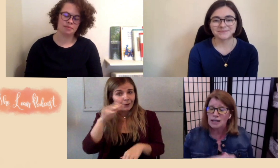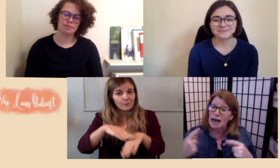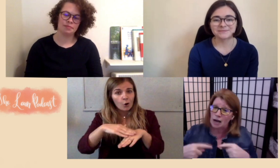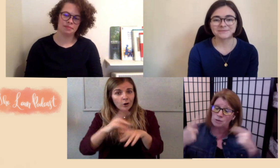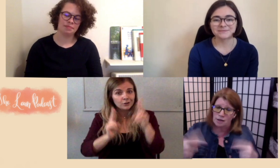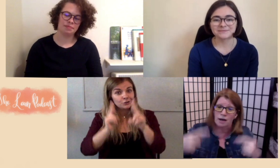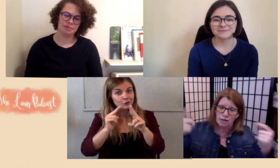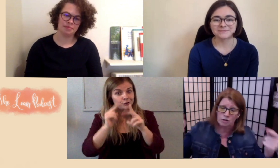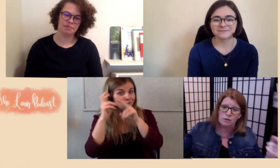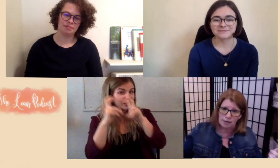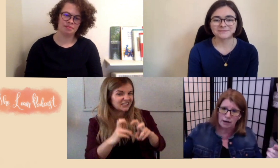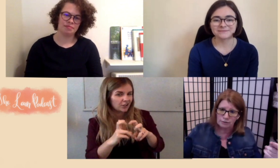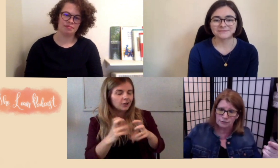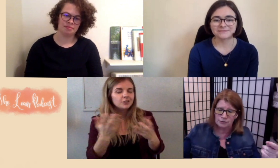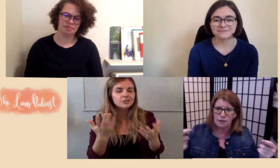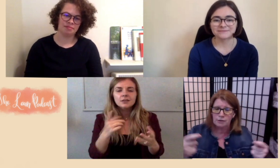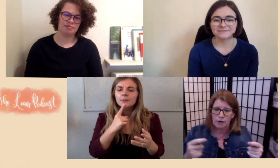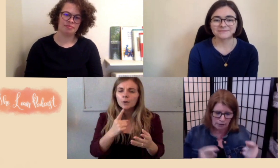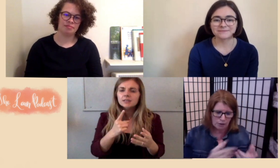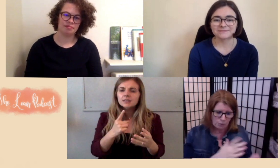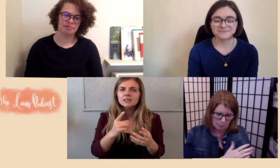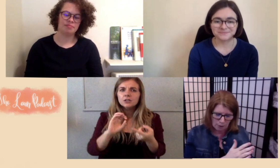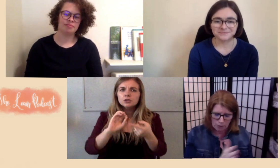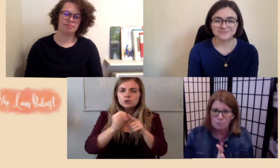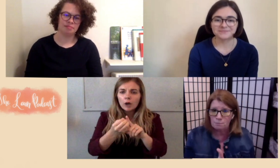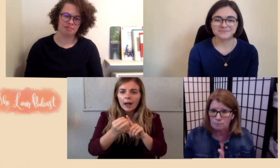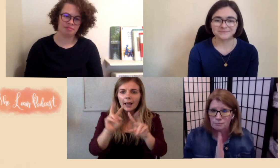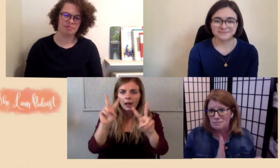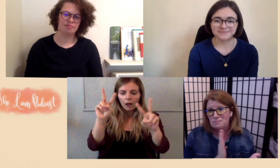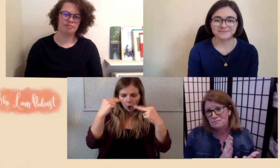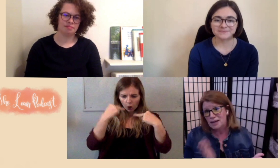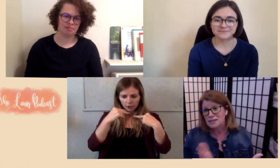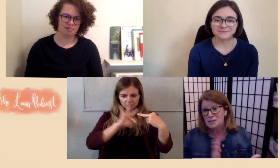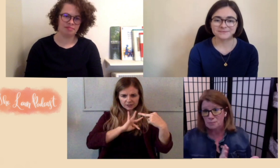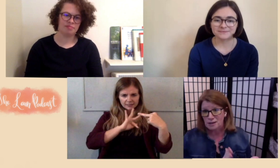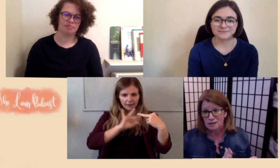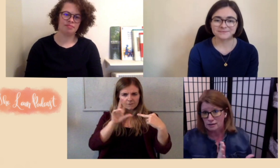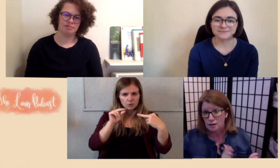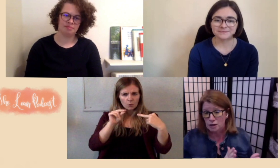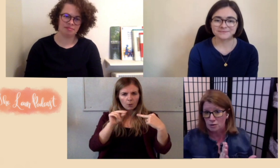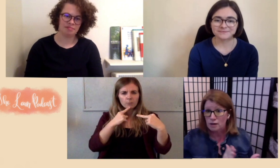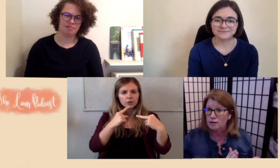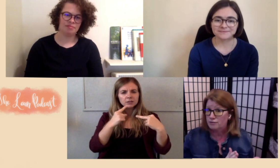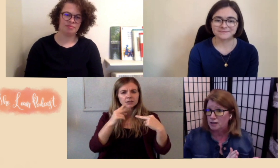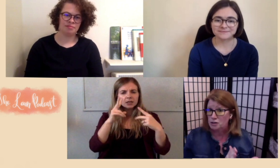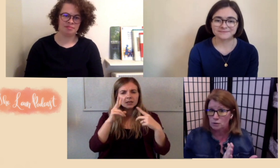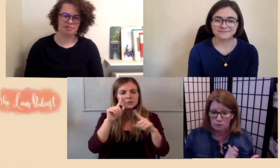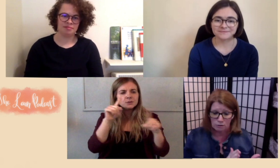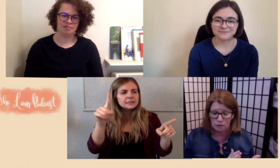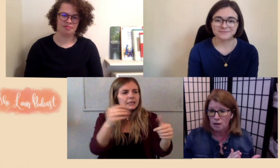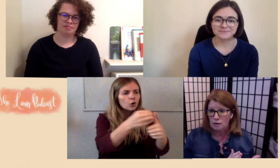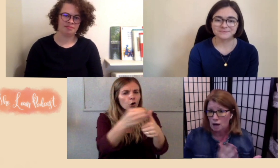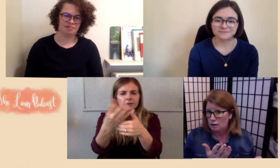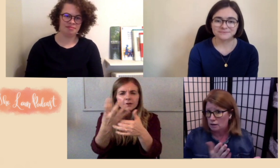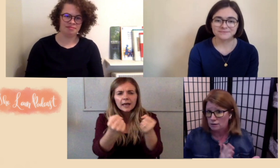or sickness creating, then it's time to move into, perhaps there's something else outside of this bubble